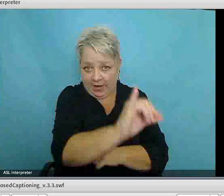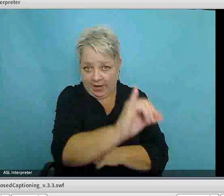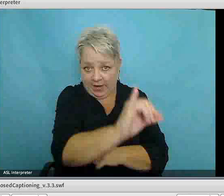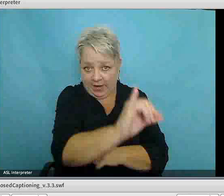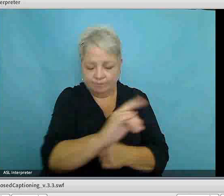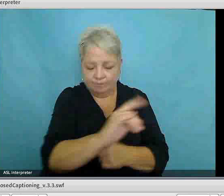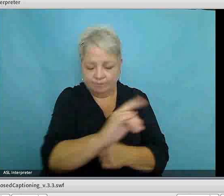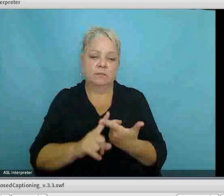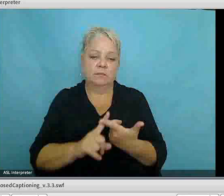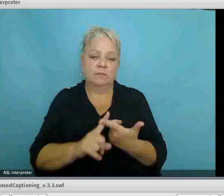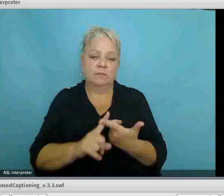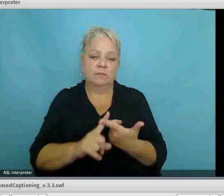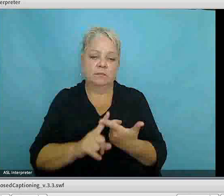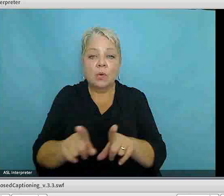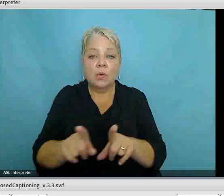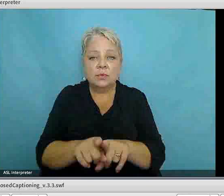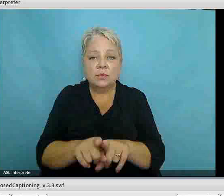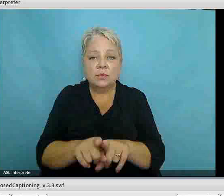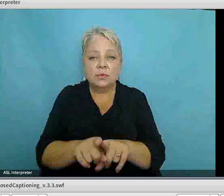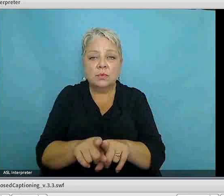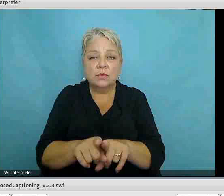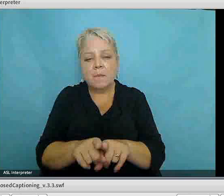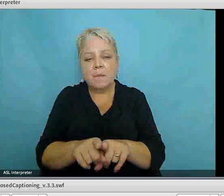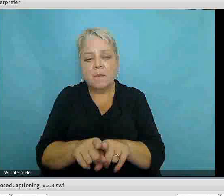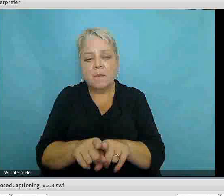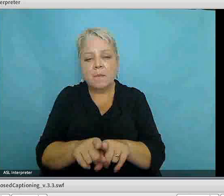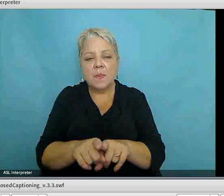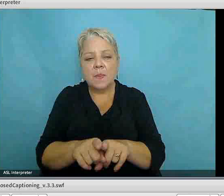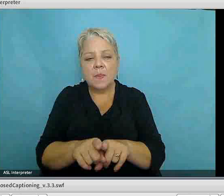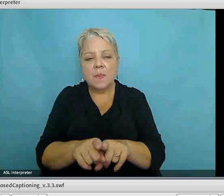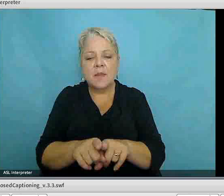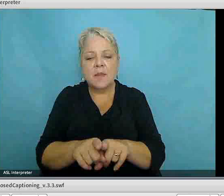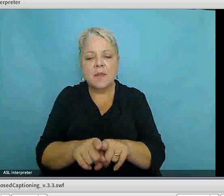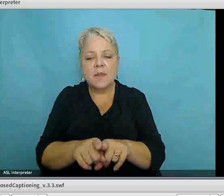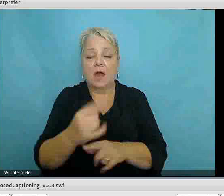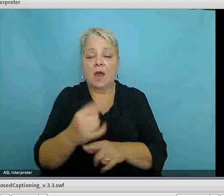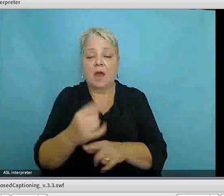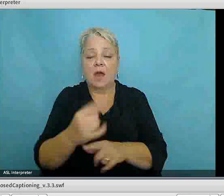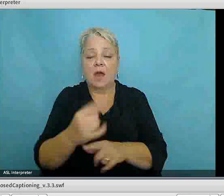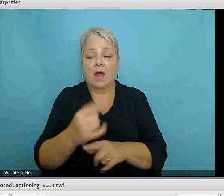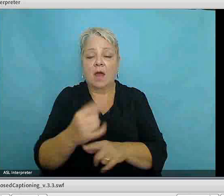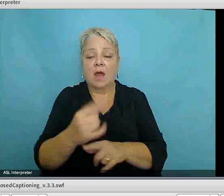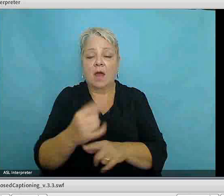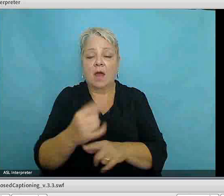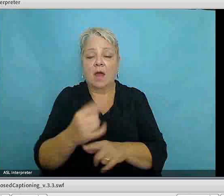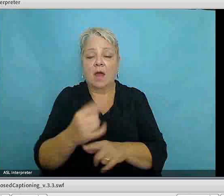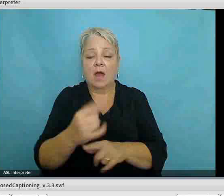will be determining with the person who -- you know, exactly who are the most important people